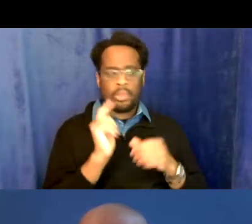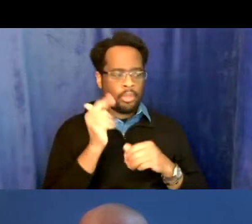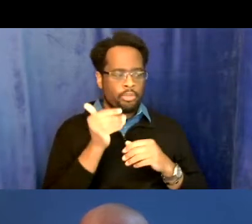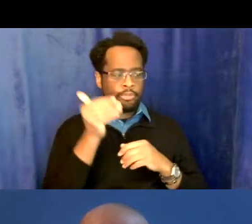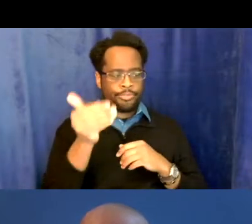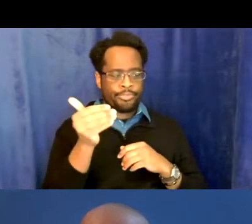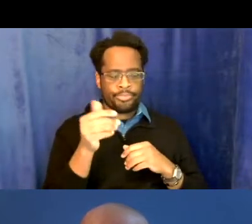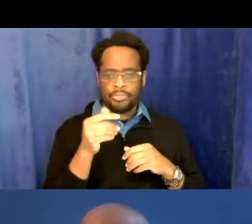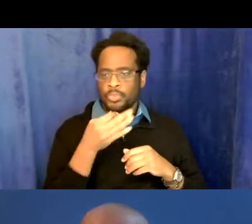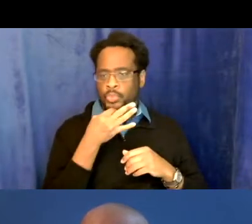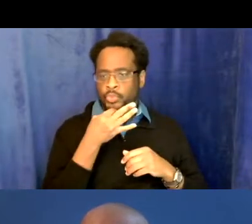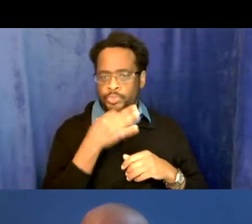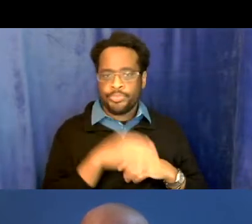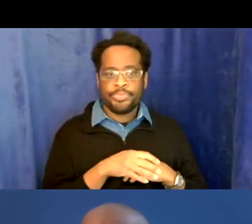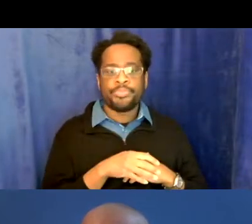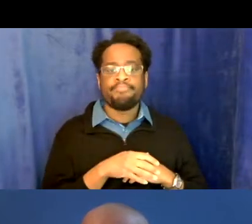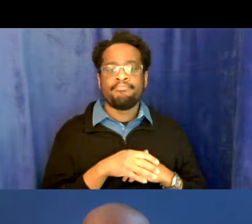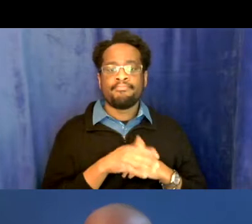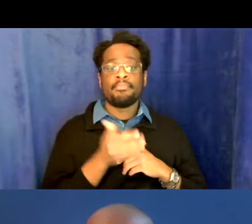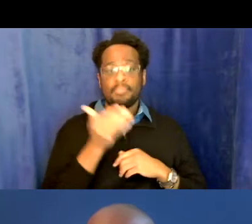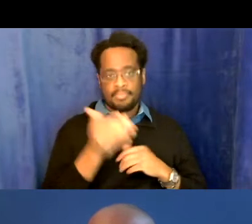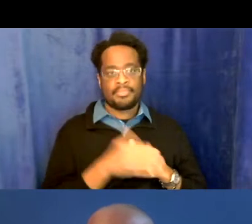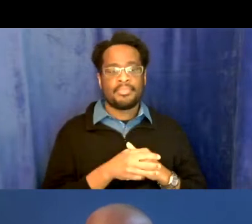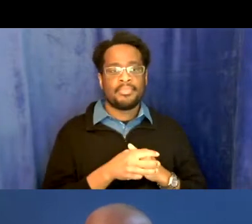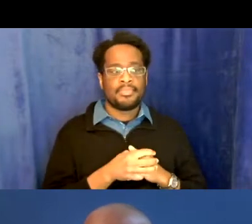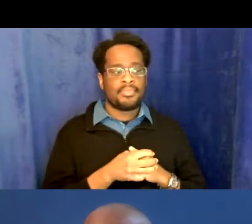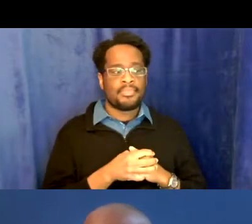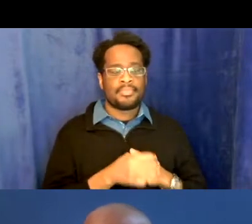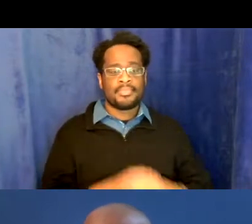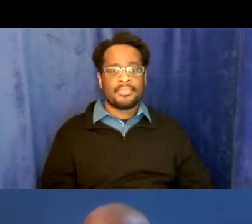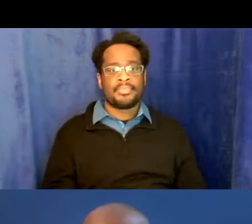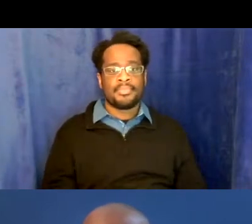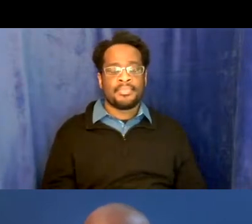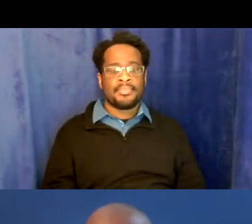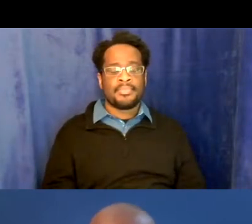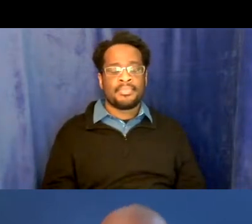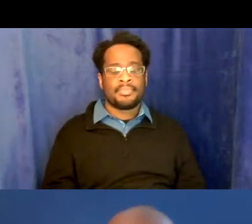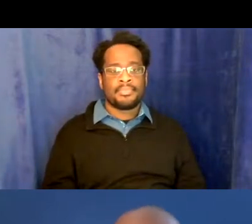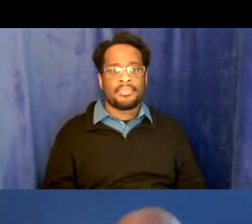so you can see some of the stories coming up in the presentation (next slide please)